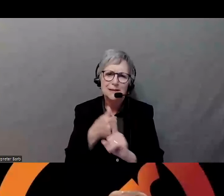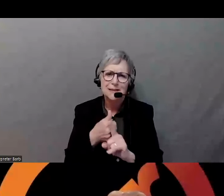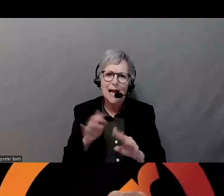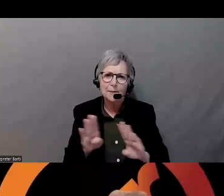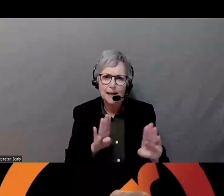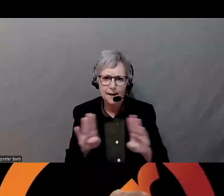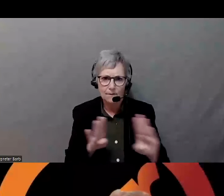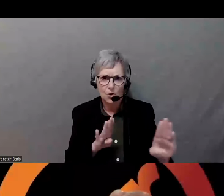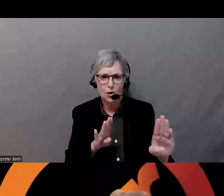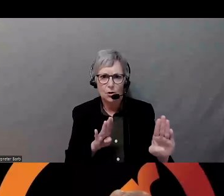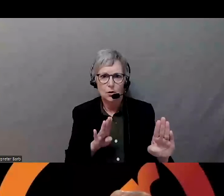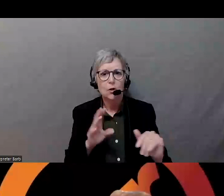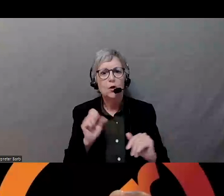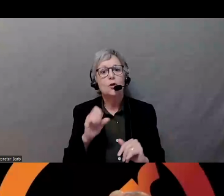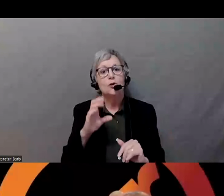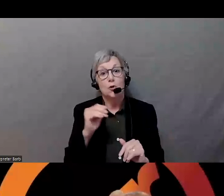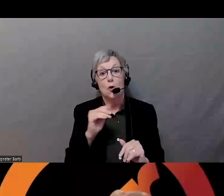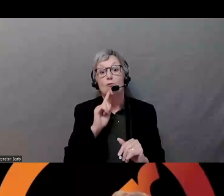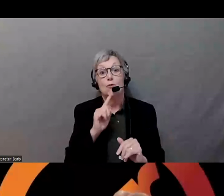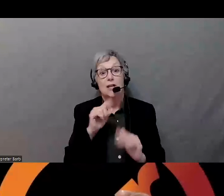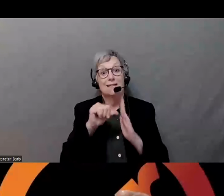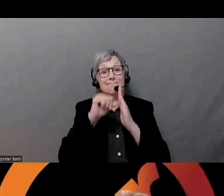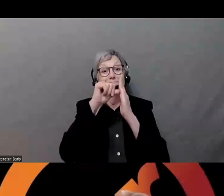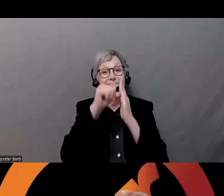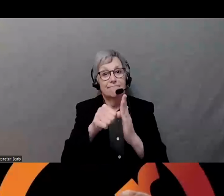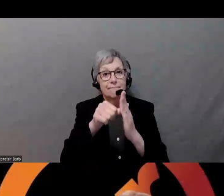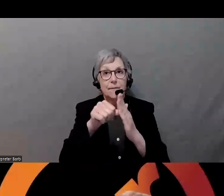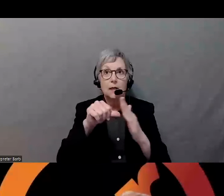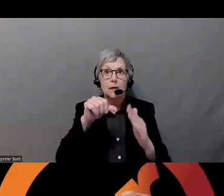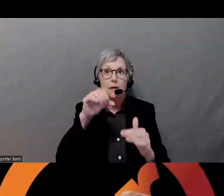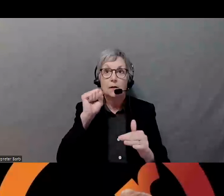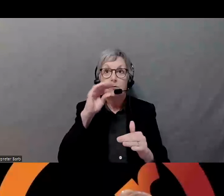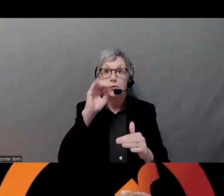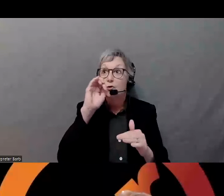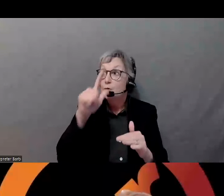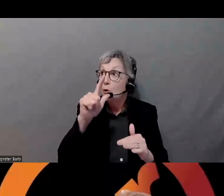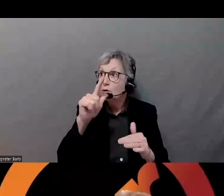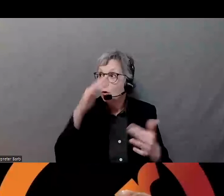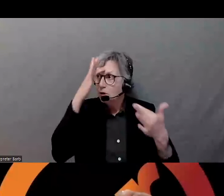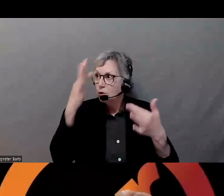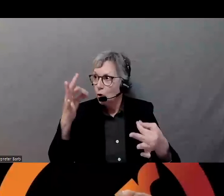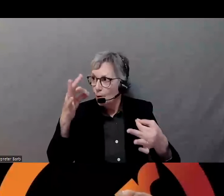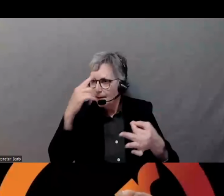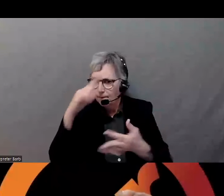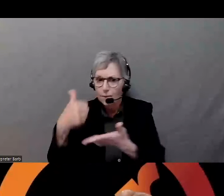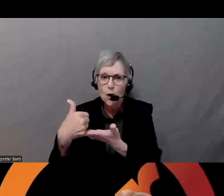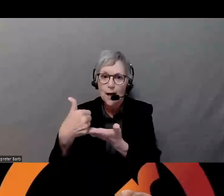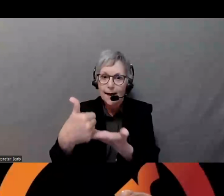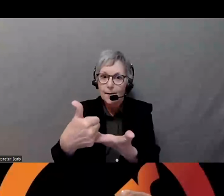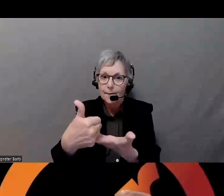IT IS REALLY DETERMINATION OF HELP. THE